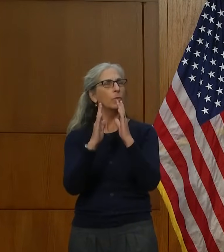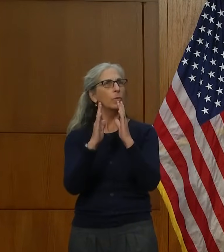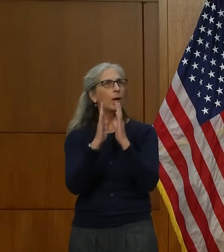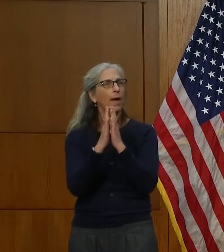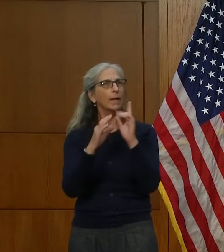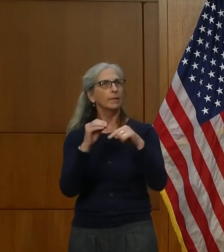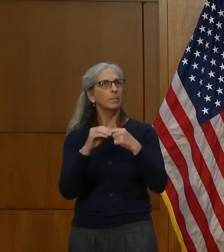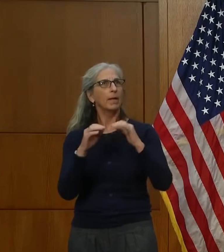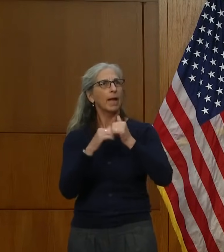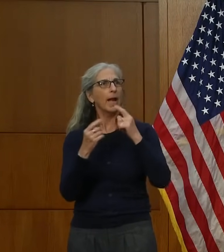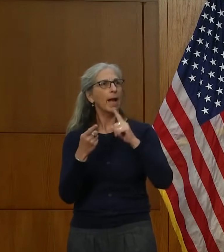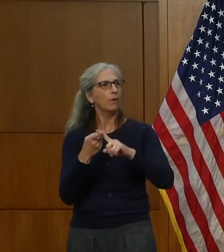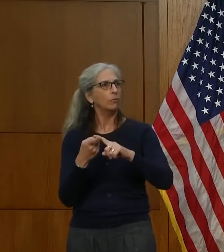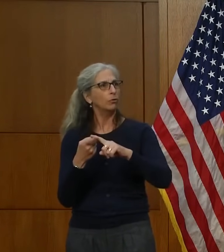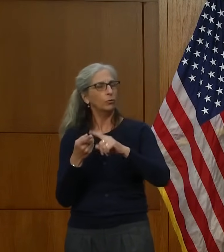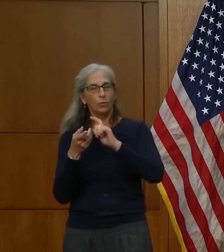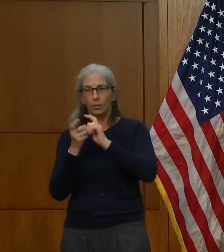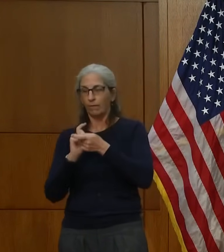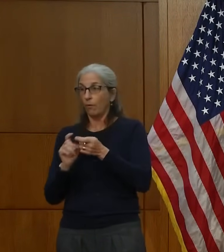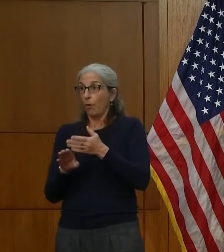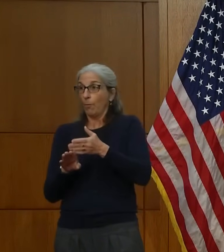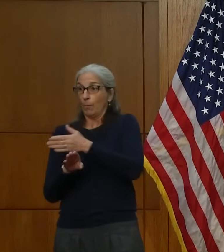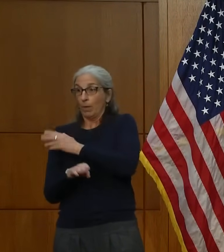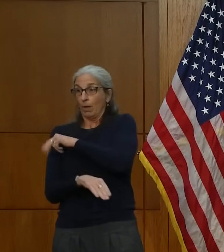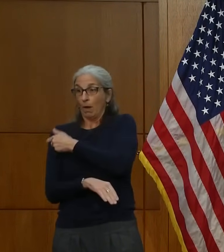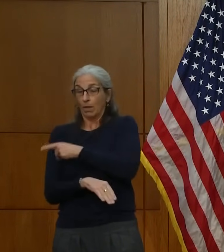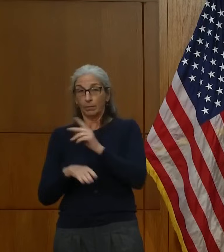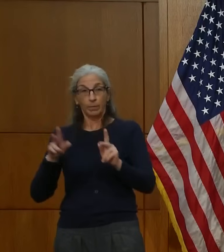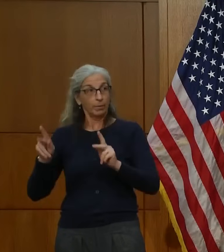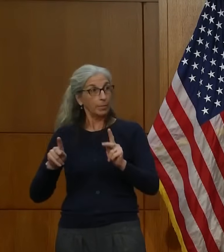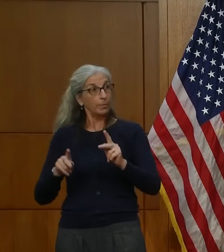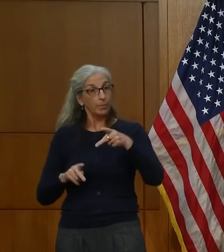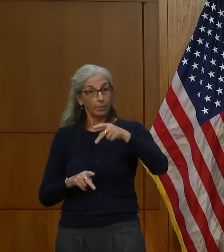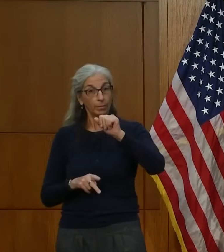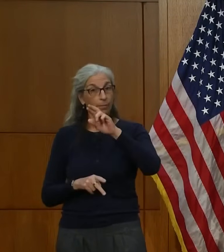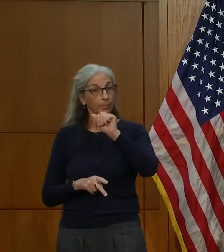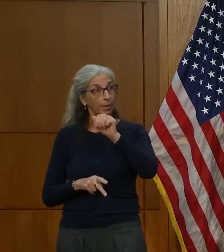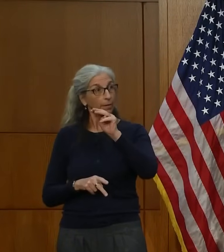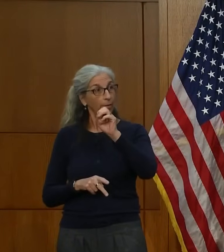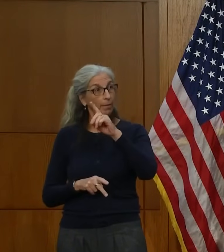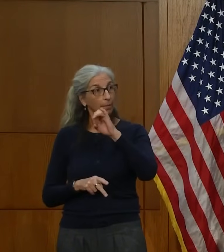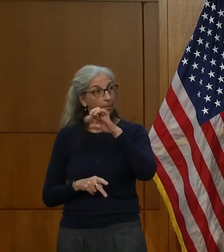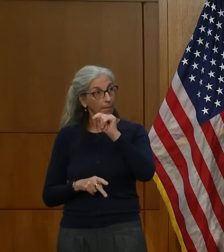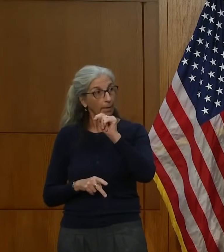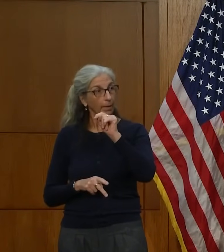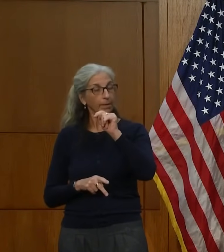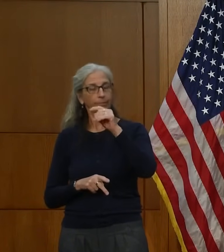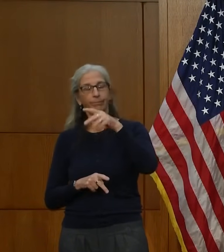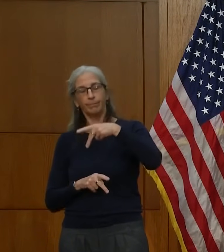THERE WAS A SIGNIFICANT DISCUSSION ABOUT. HOW TO